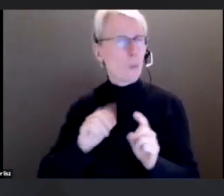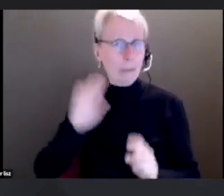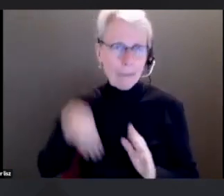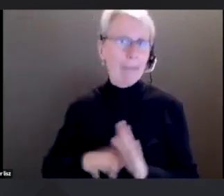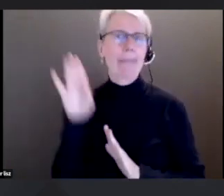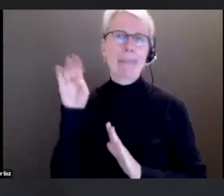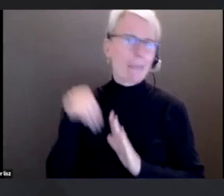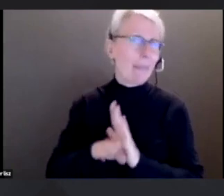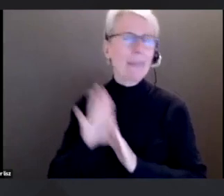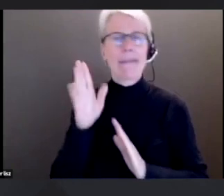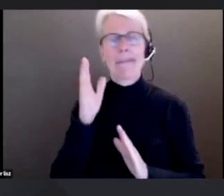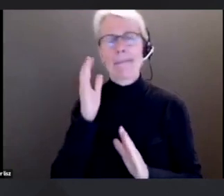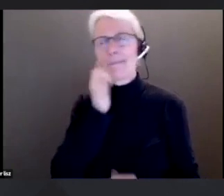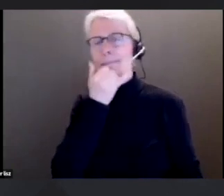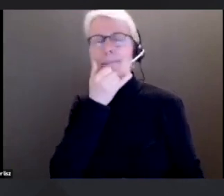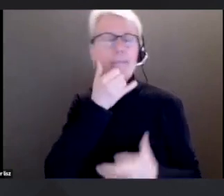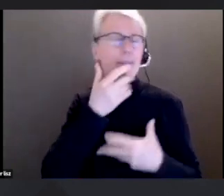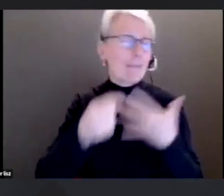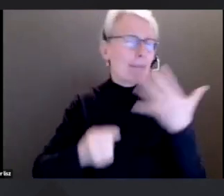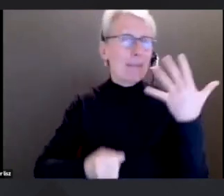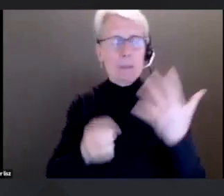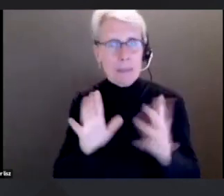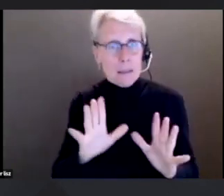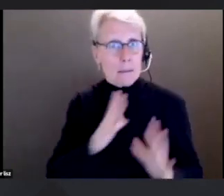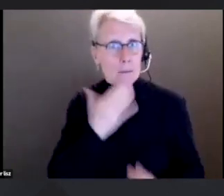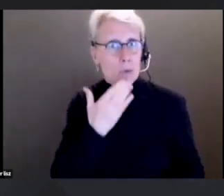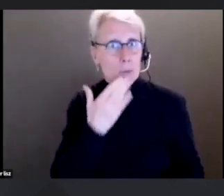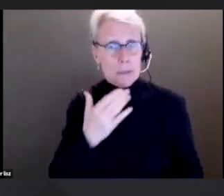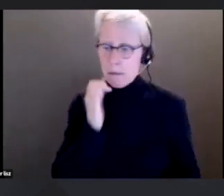So I would say just that, just recognize that it is a process,